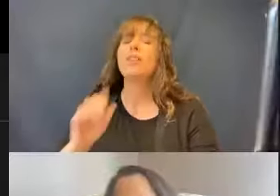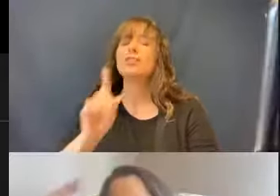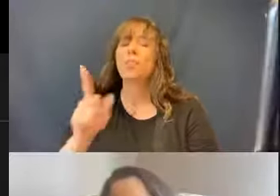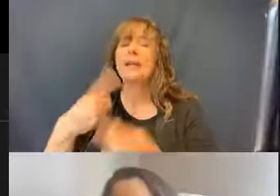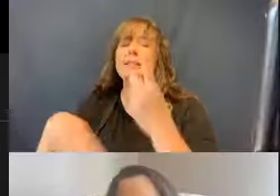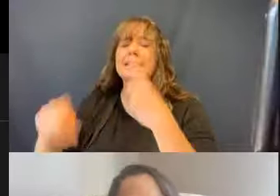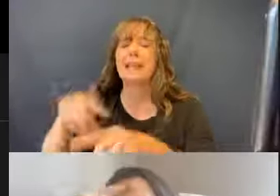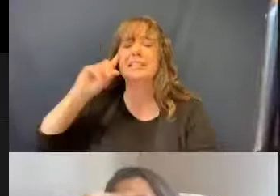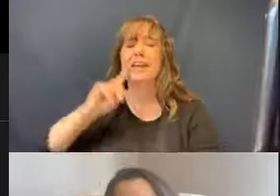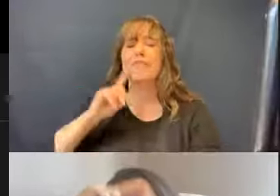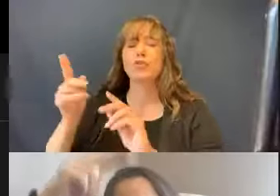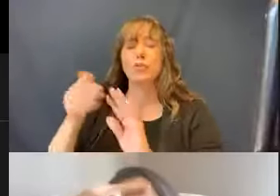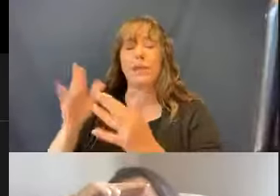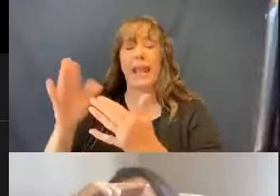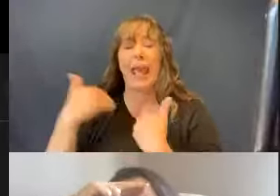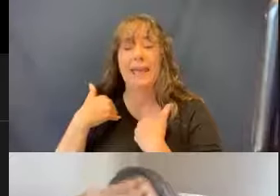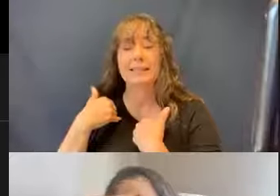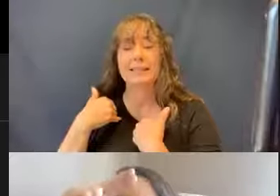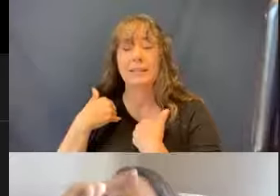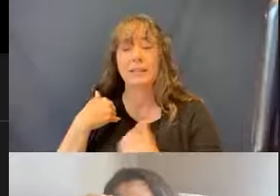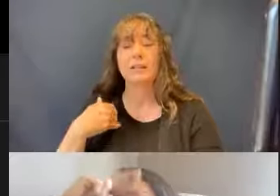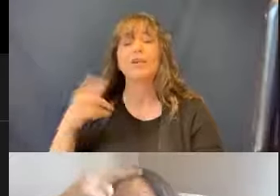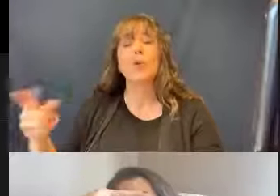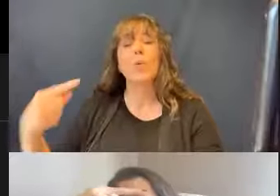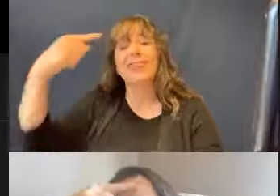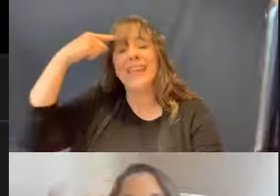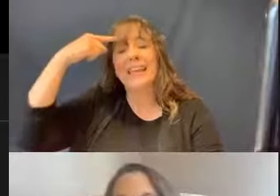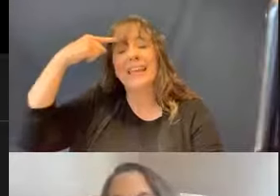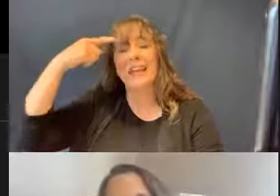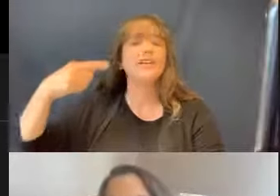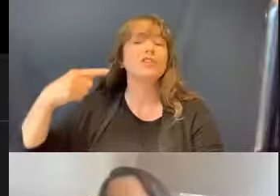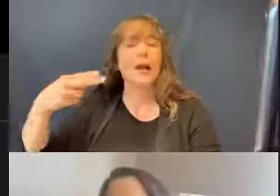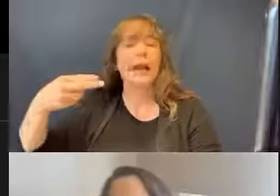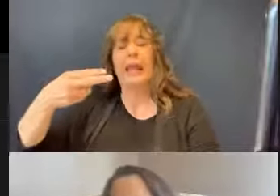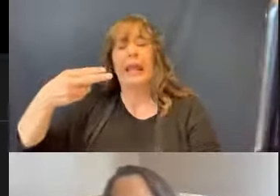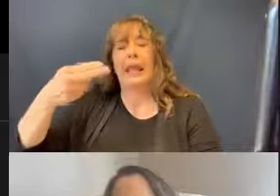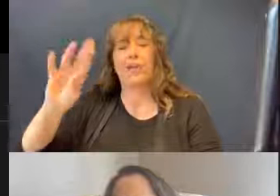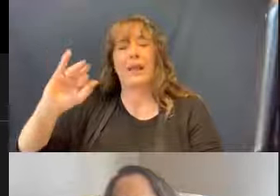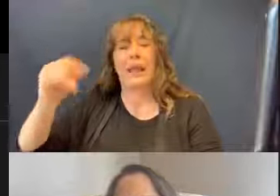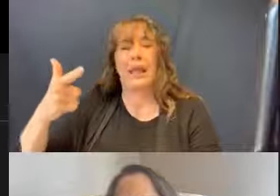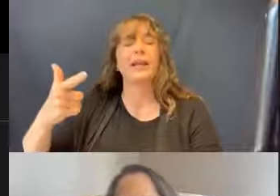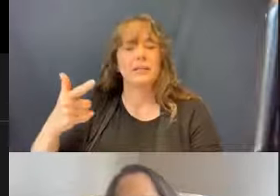has, which is you think you're hearing, "H" for hearing, and that's what I was. But it